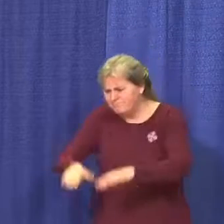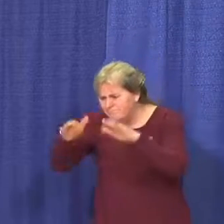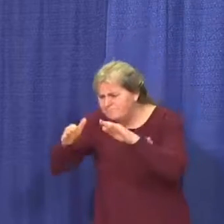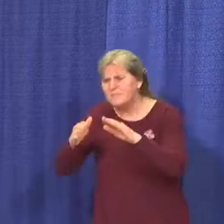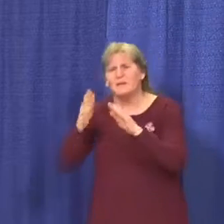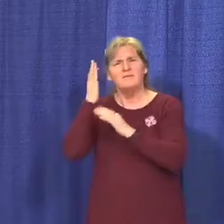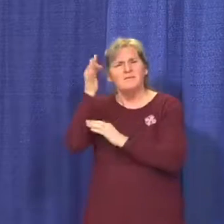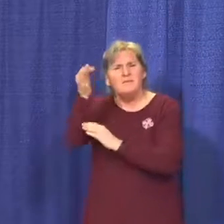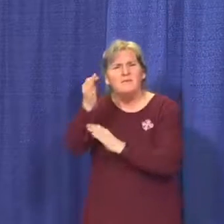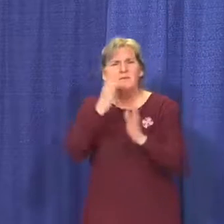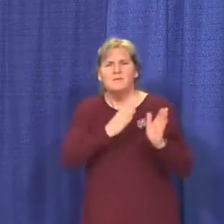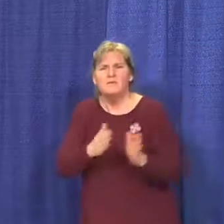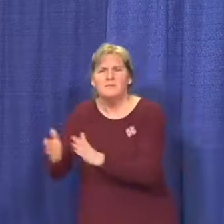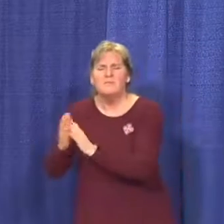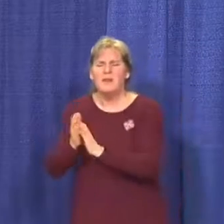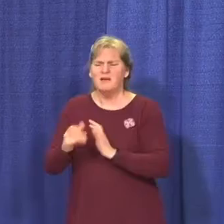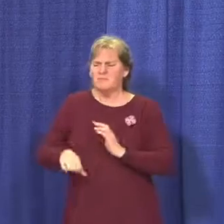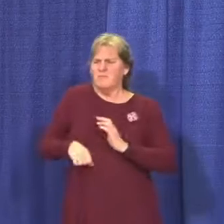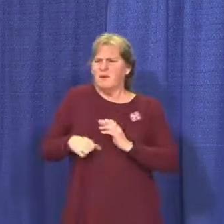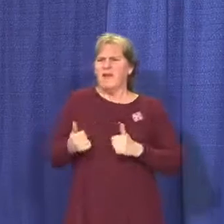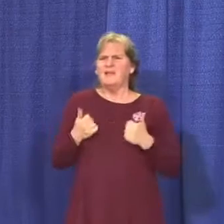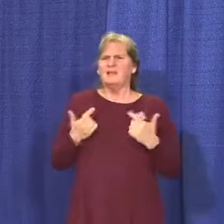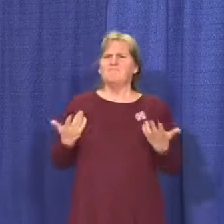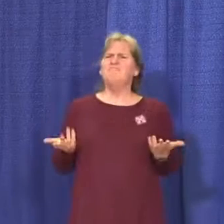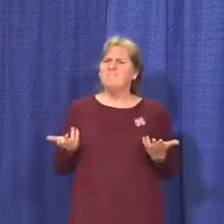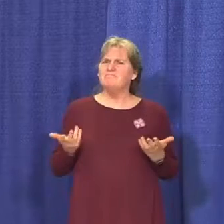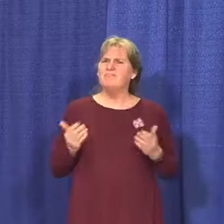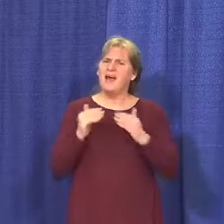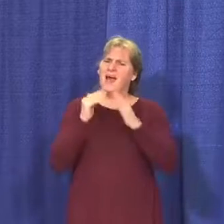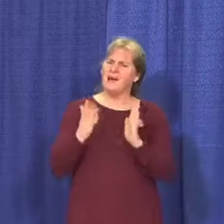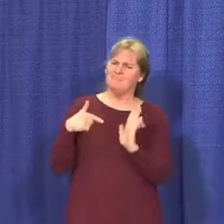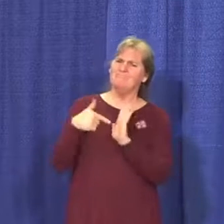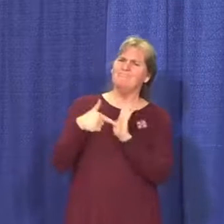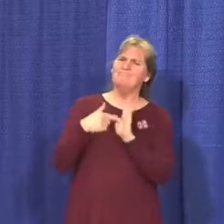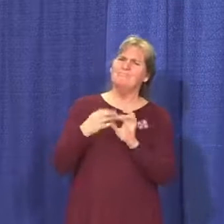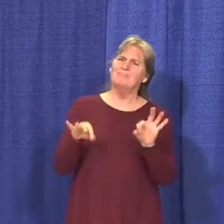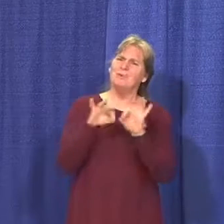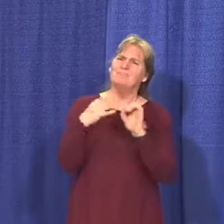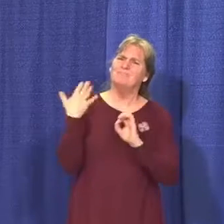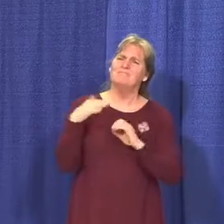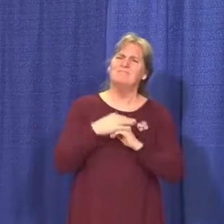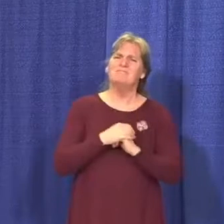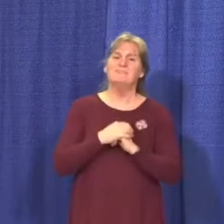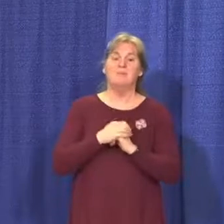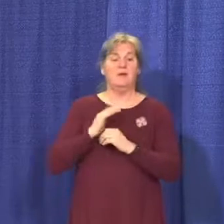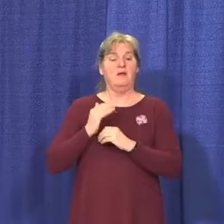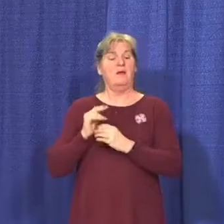their future, and living in dignity. This is where the national housing strategy's national